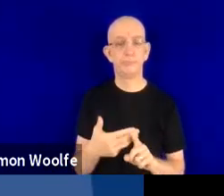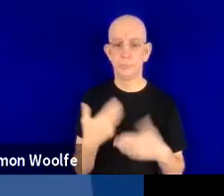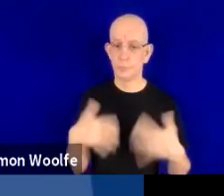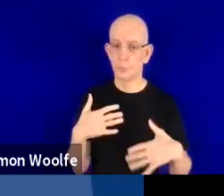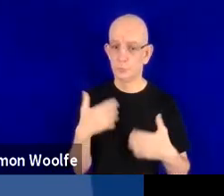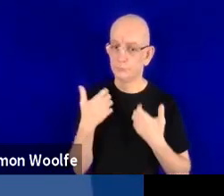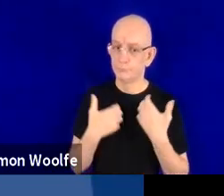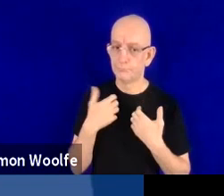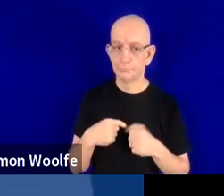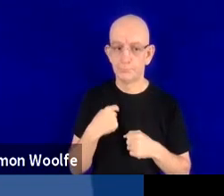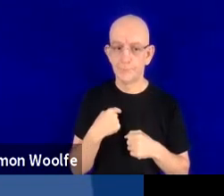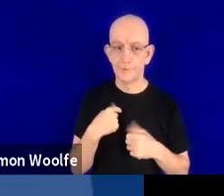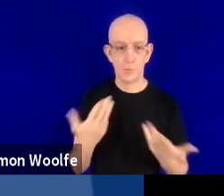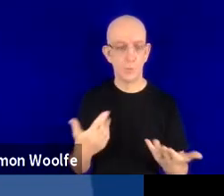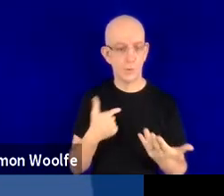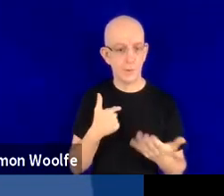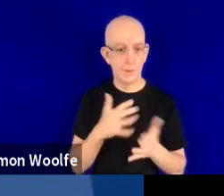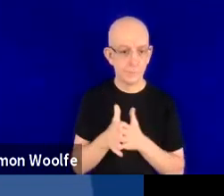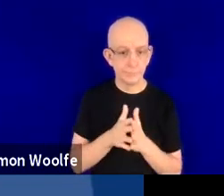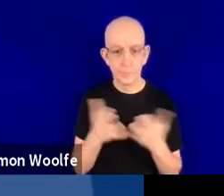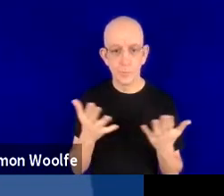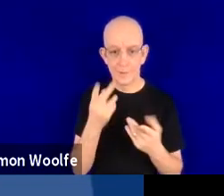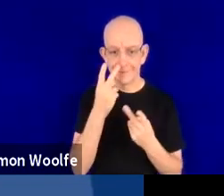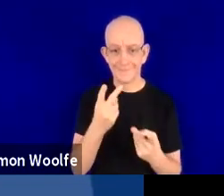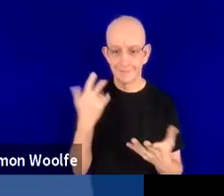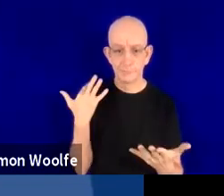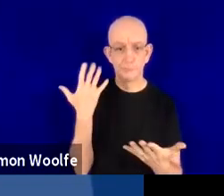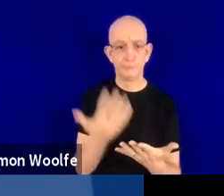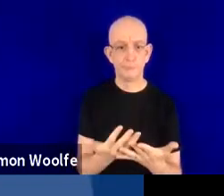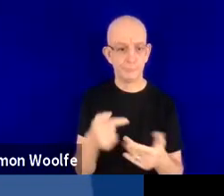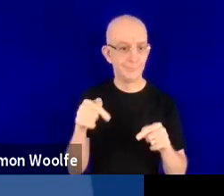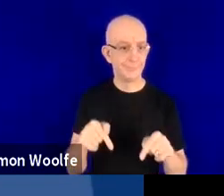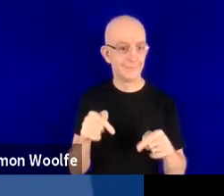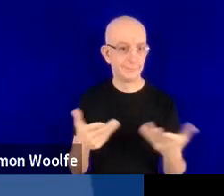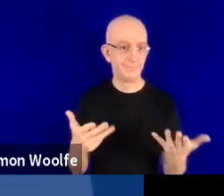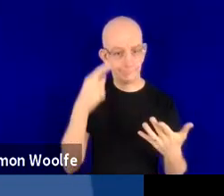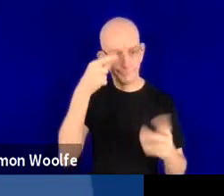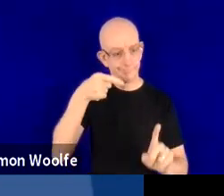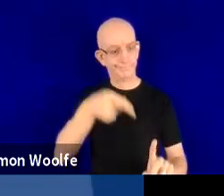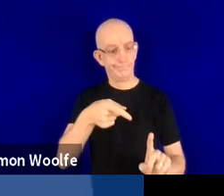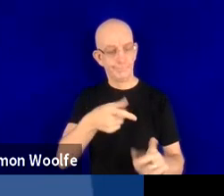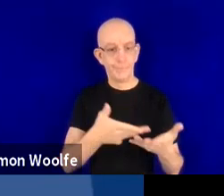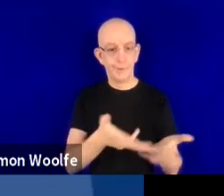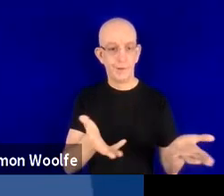social protection systems really responded to the needs and situation of persons with disabilities